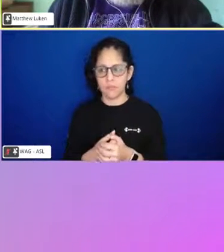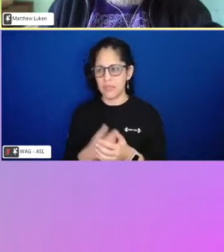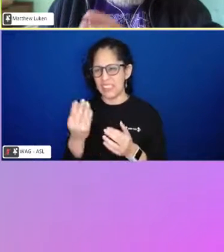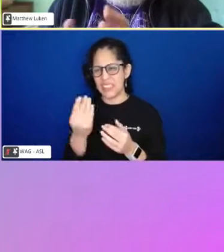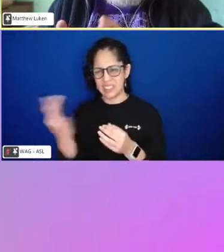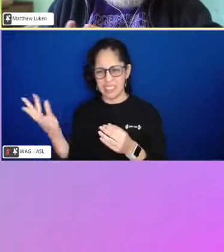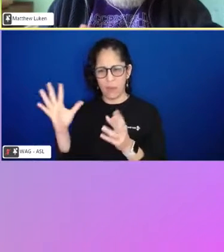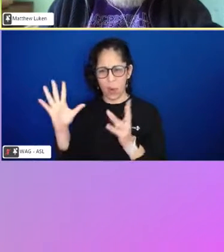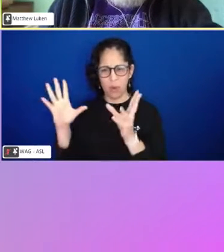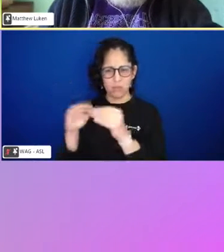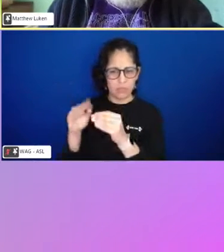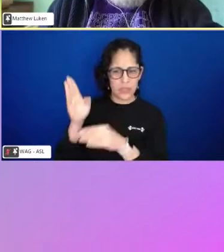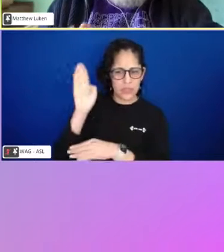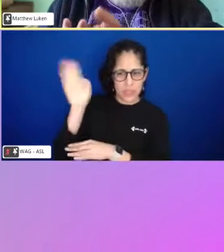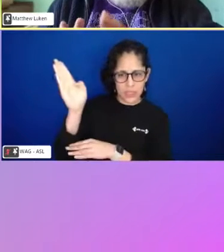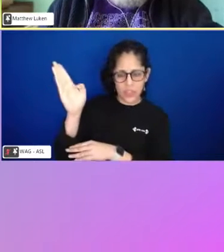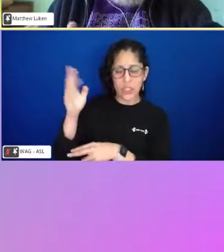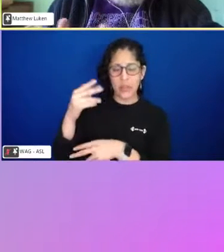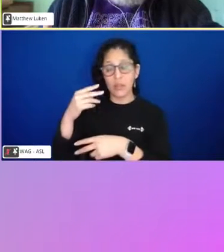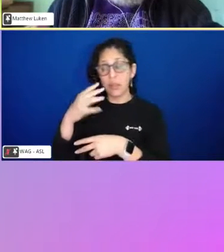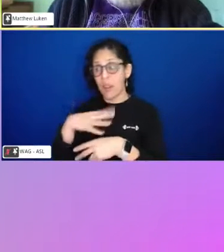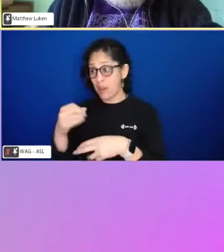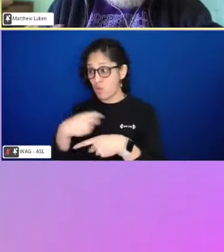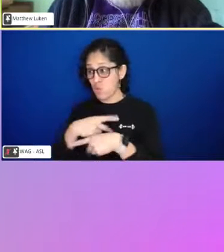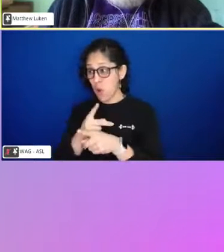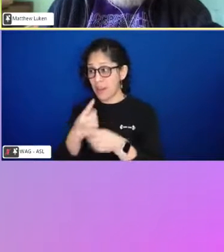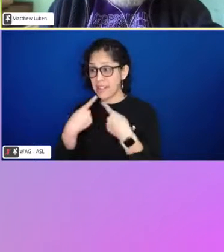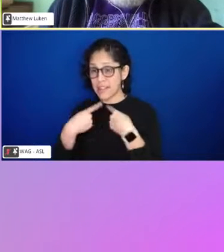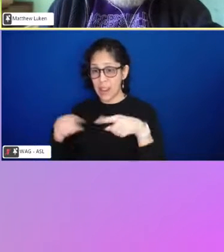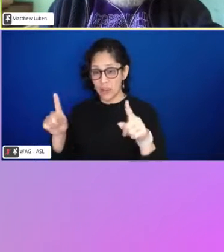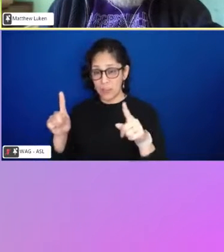mismatches. For figma users, don't forget ask for design,